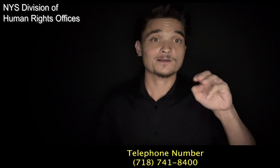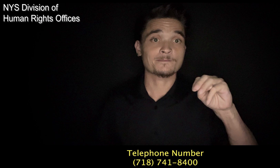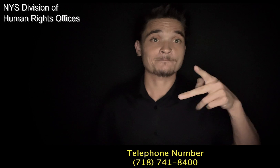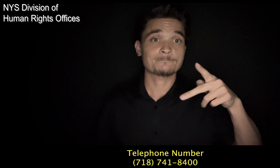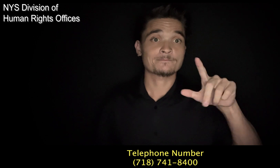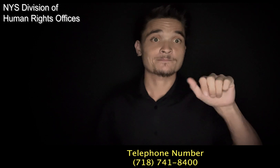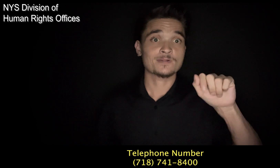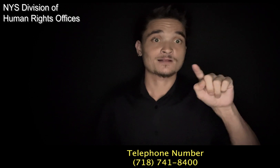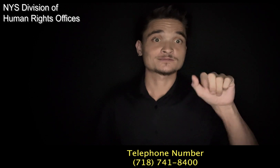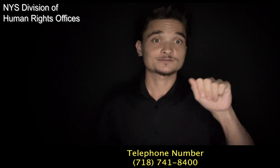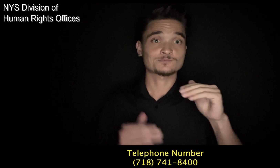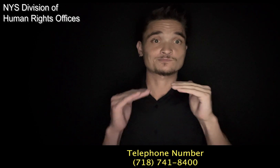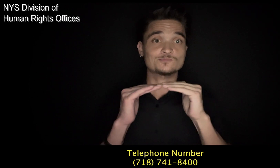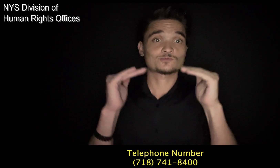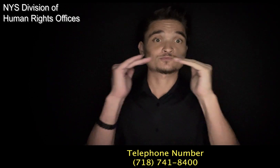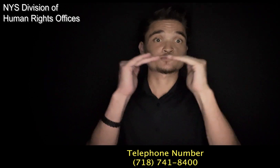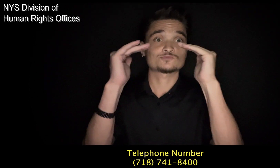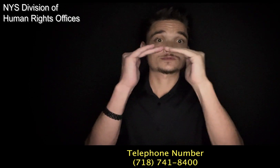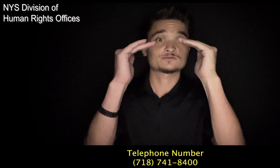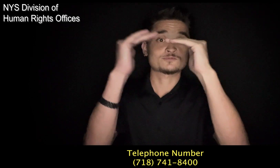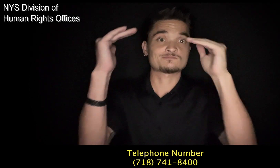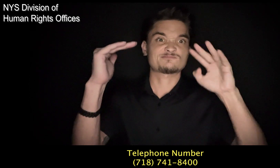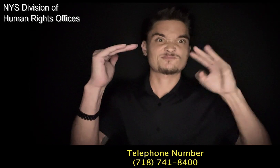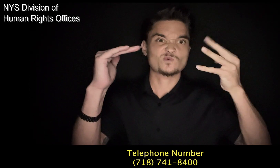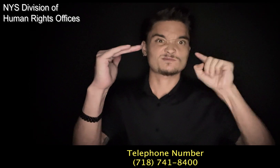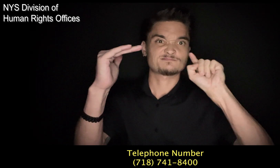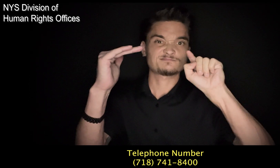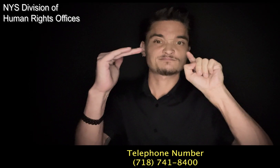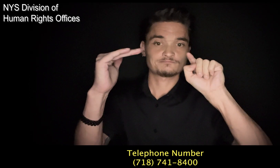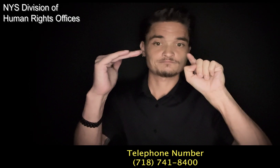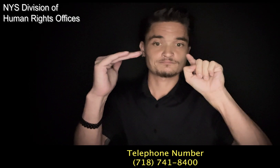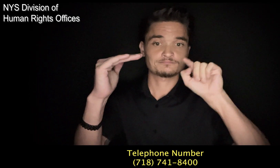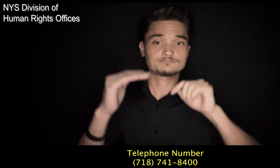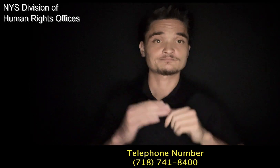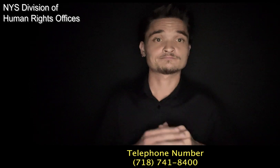Telephone Number (718) 741-8400